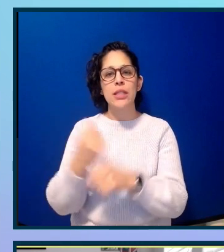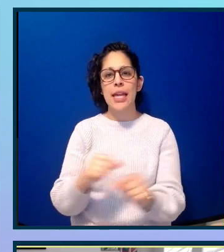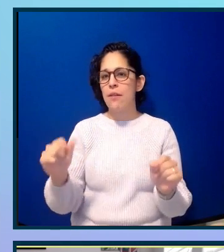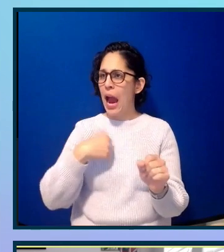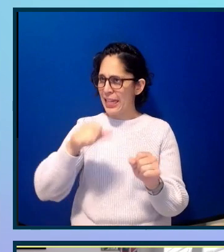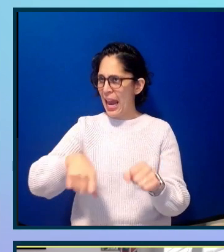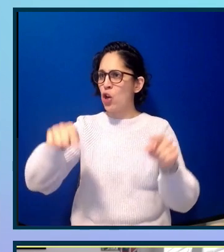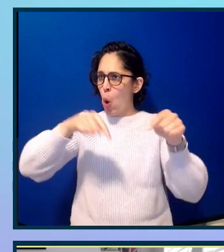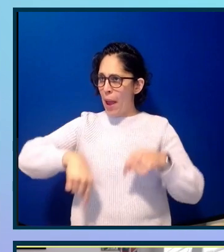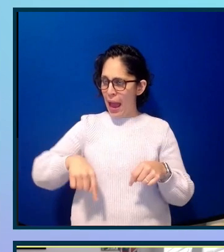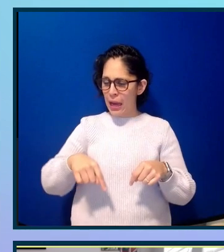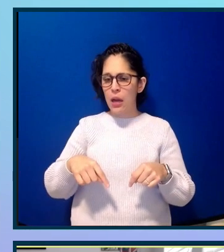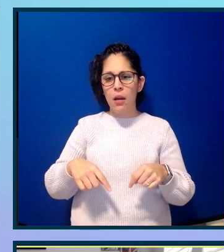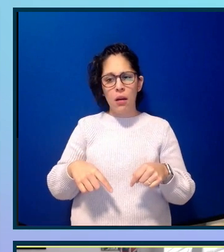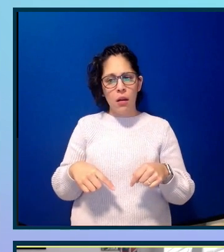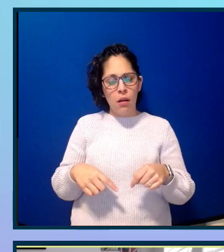if they can't find the other ways to do so.